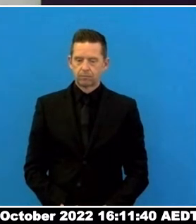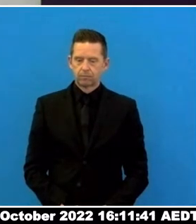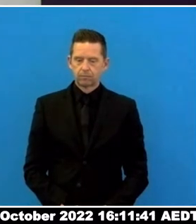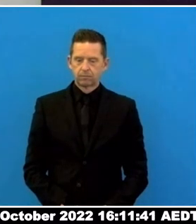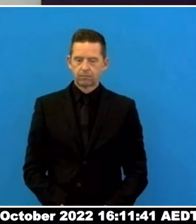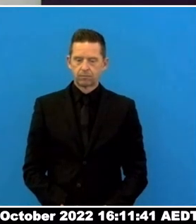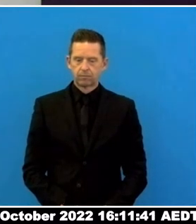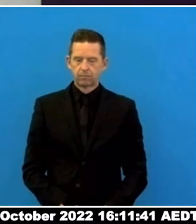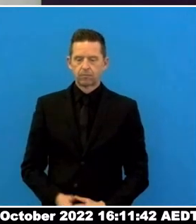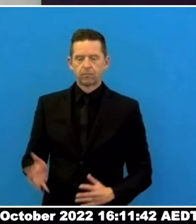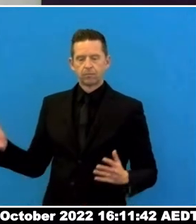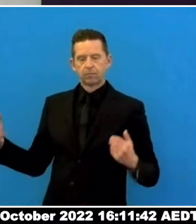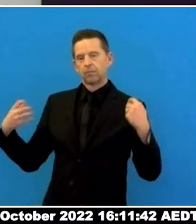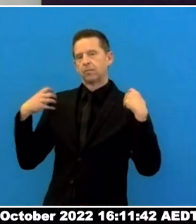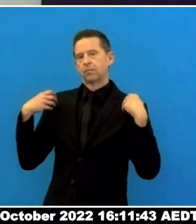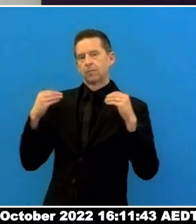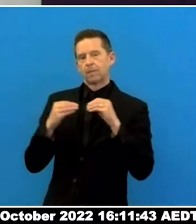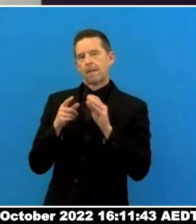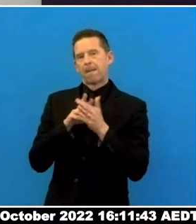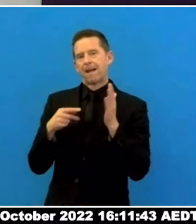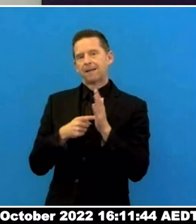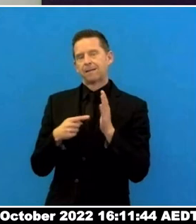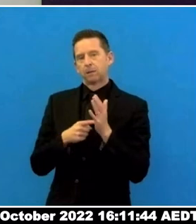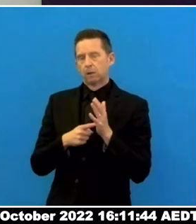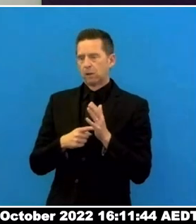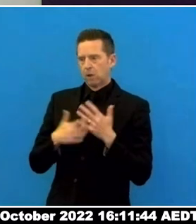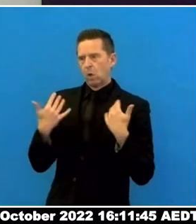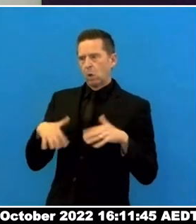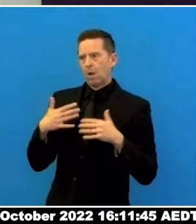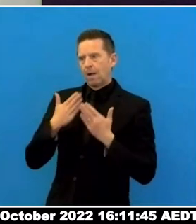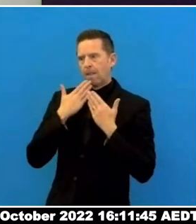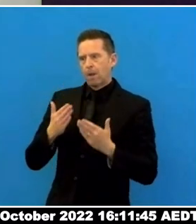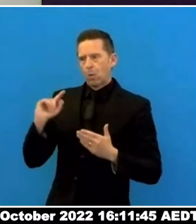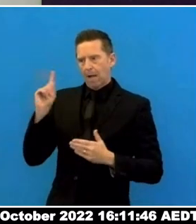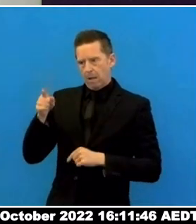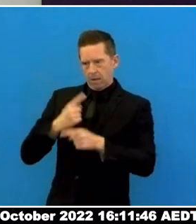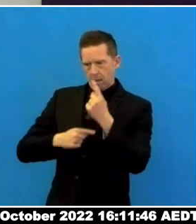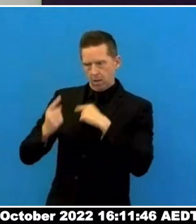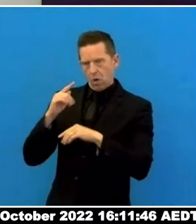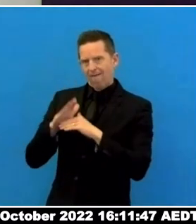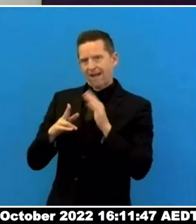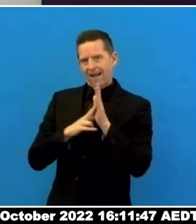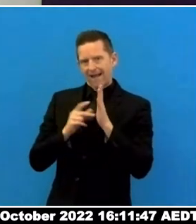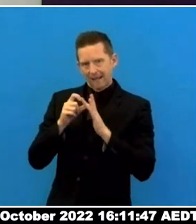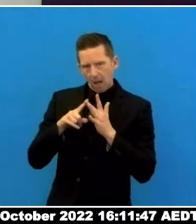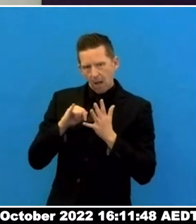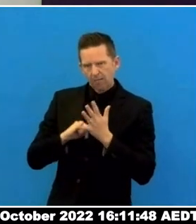Thank you for today. You have given some strong messages about the NDIS and your experience.